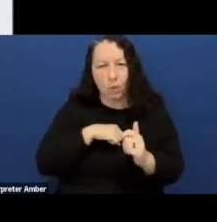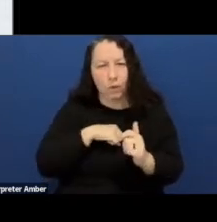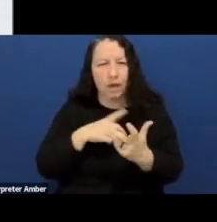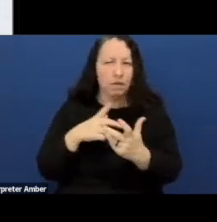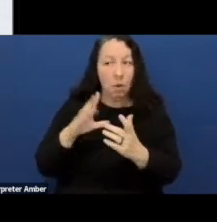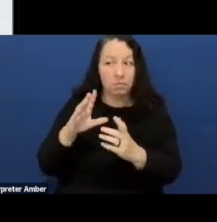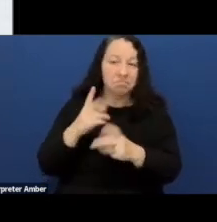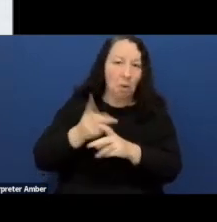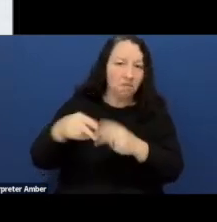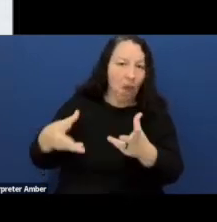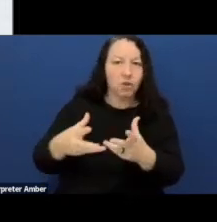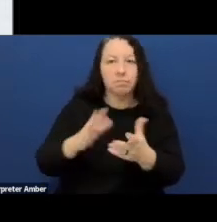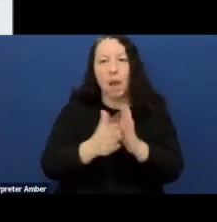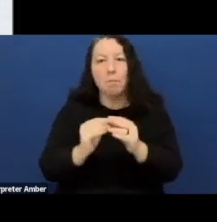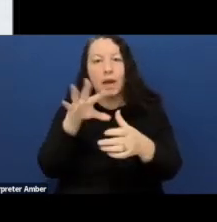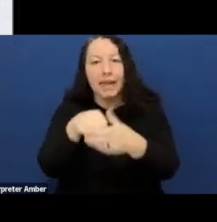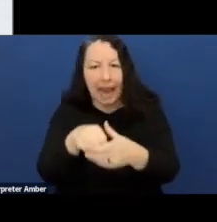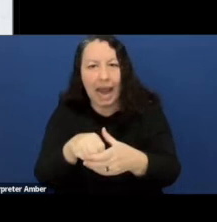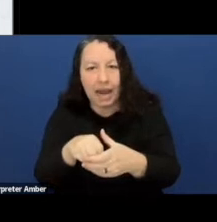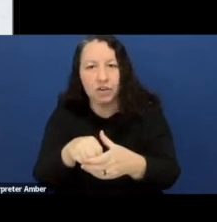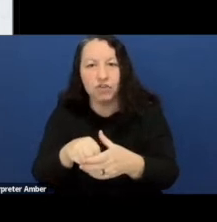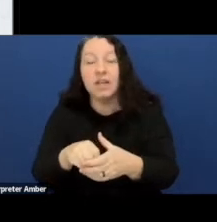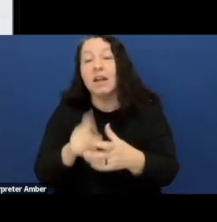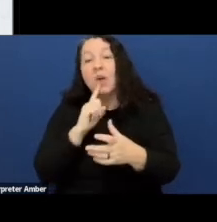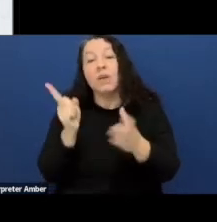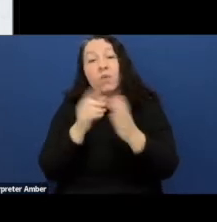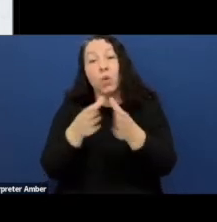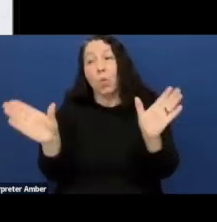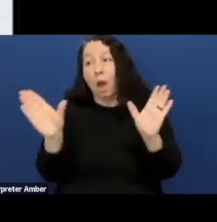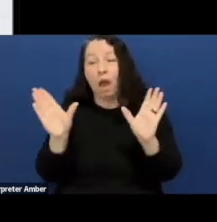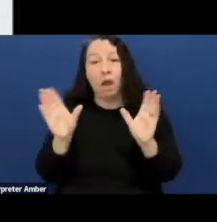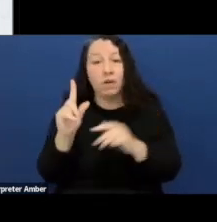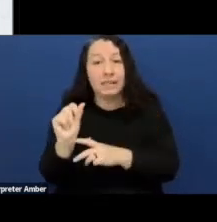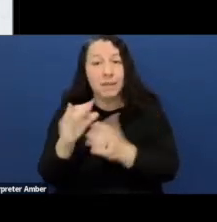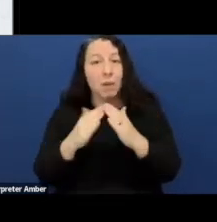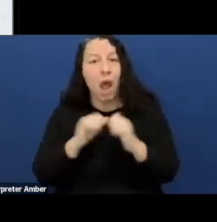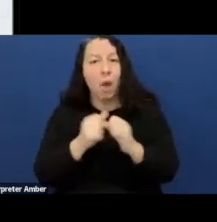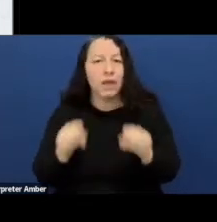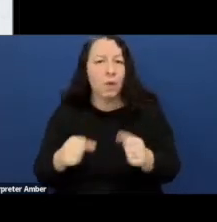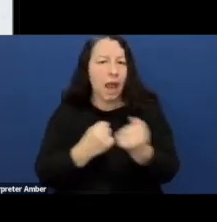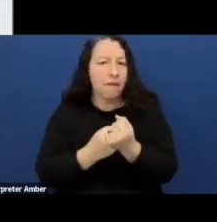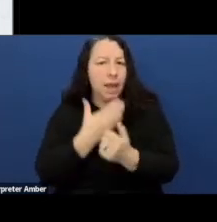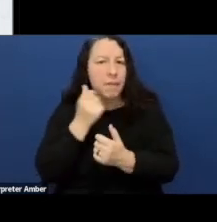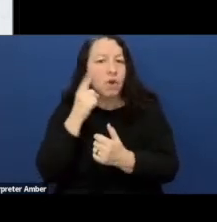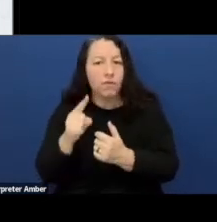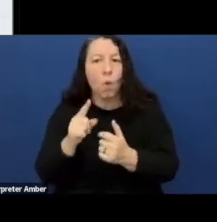how might patients and caregivers be more engaged as well as the wider disability community.